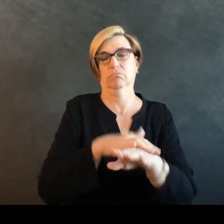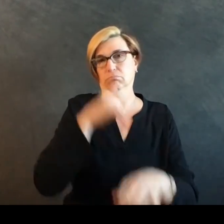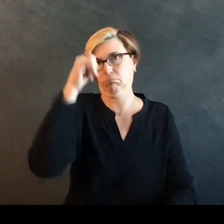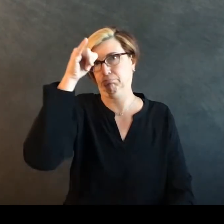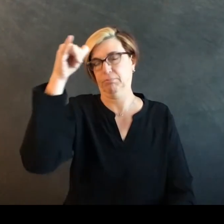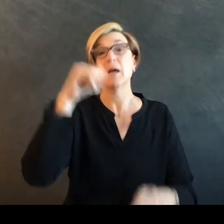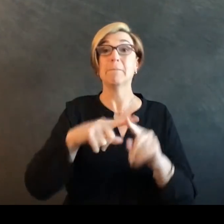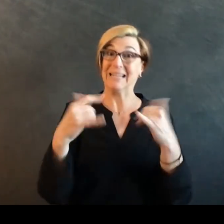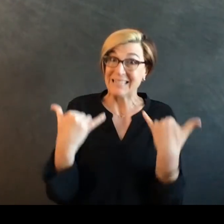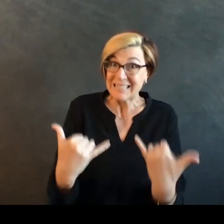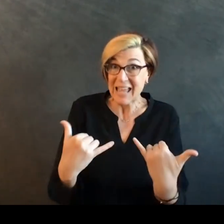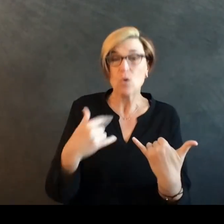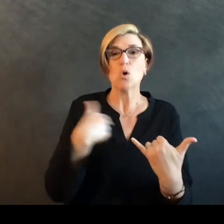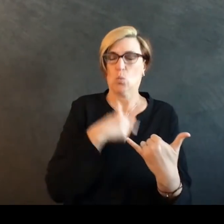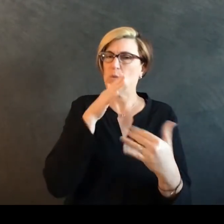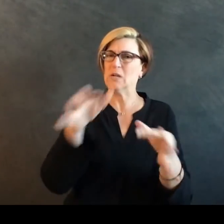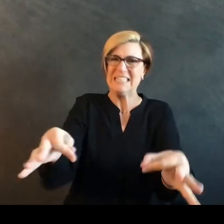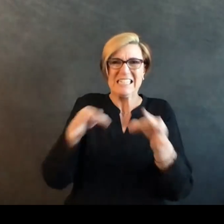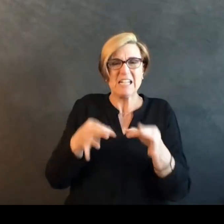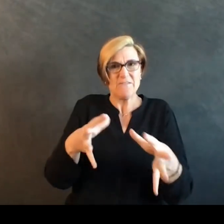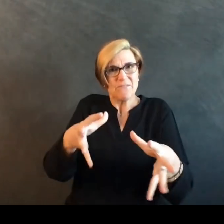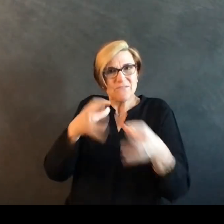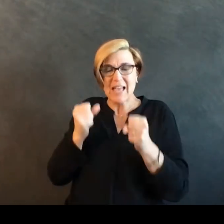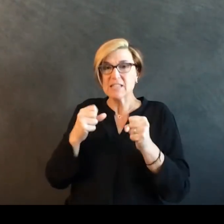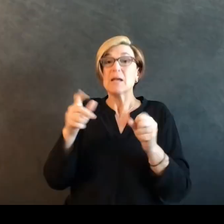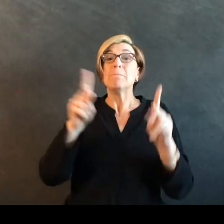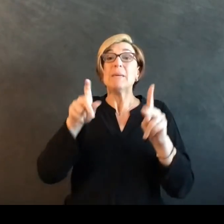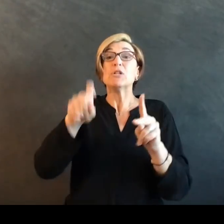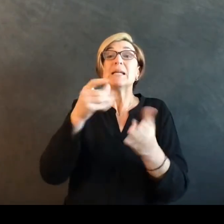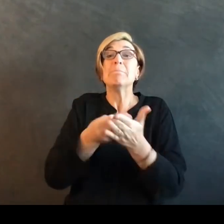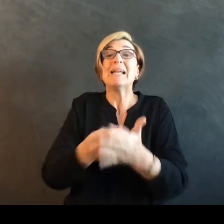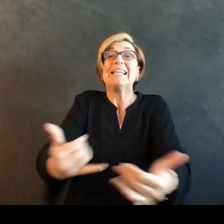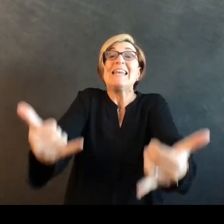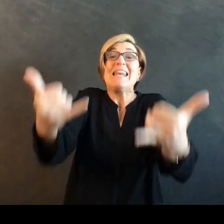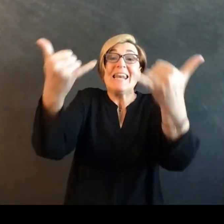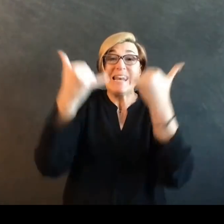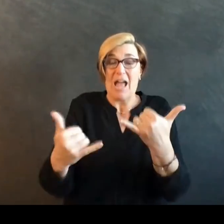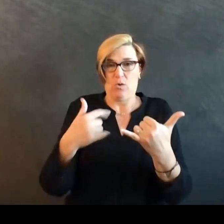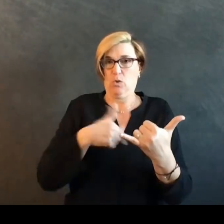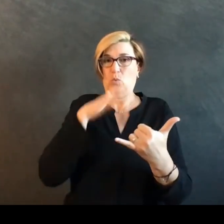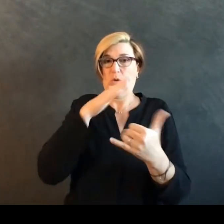information you'll get it into in within two weeks Social Security you'll get it